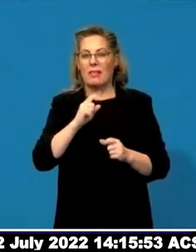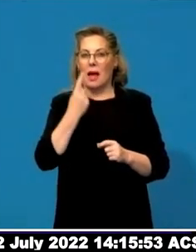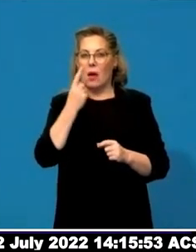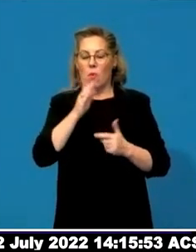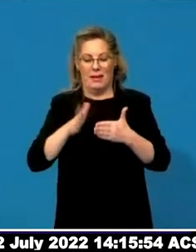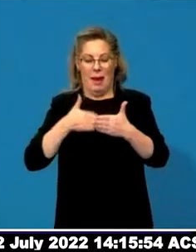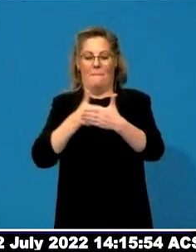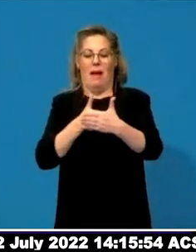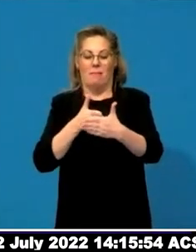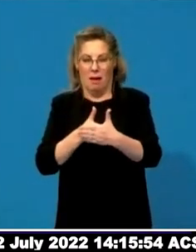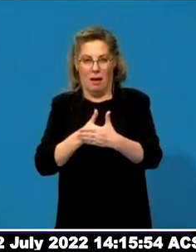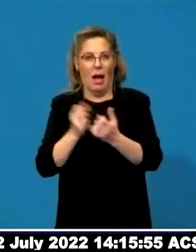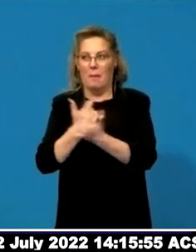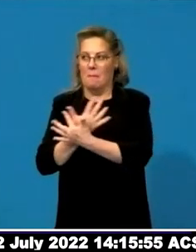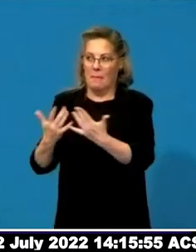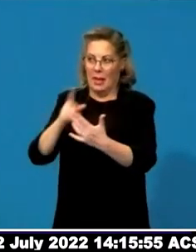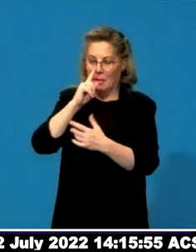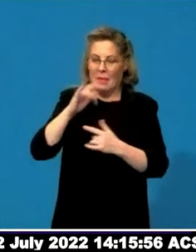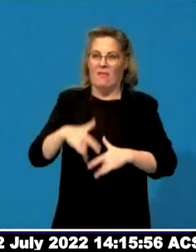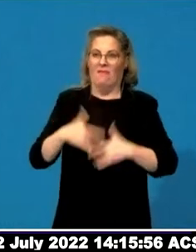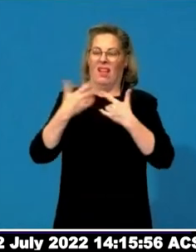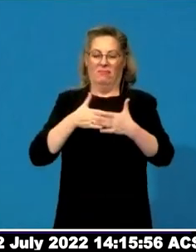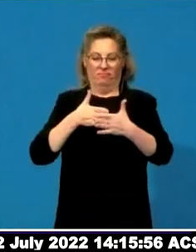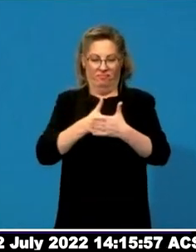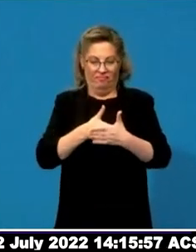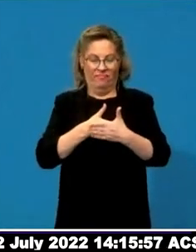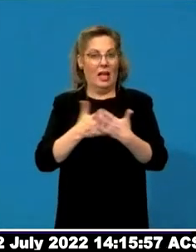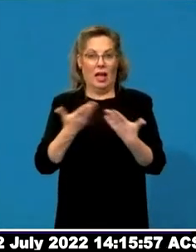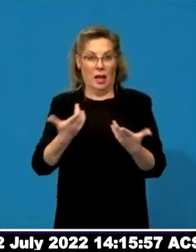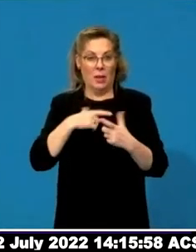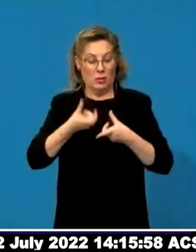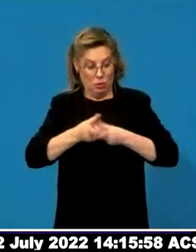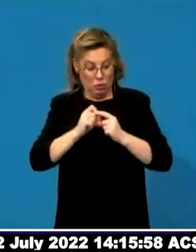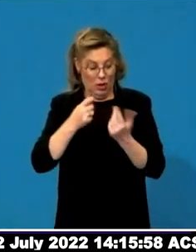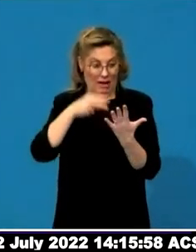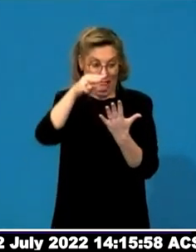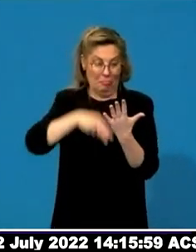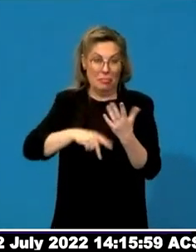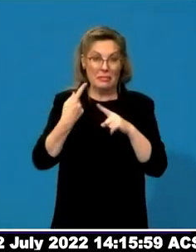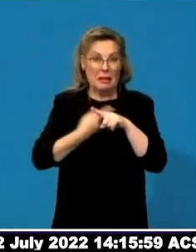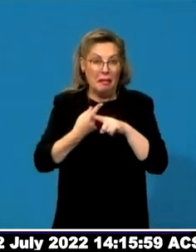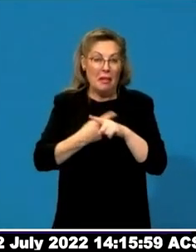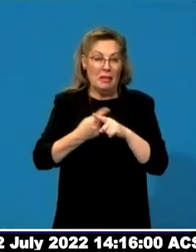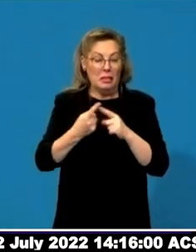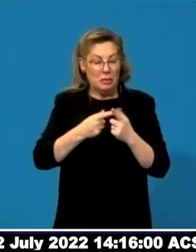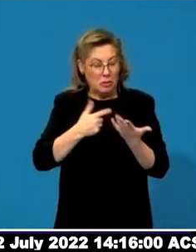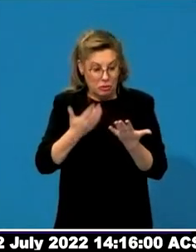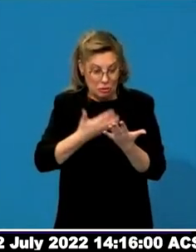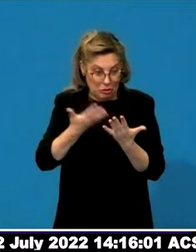is that they find it just too difficult to navigate, don't understand the forms and the bureaucracy.